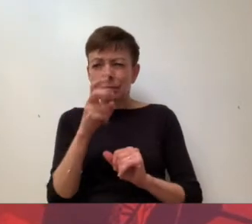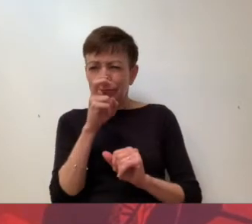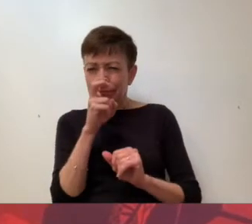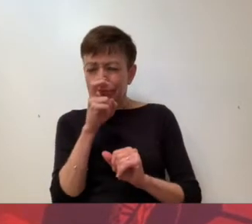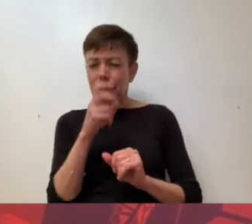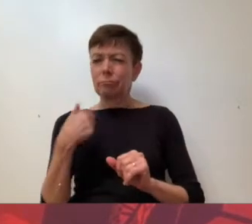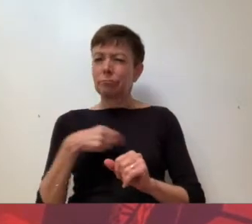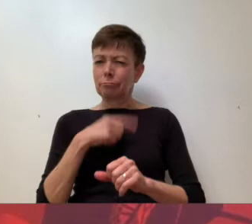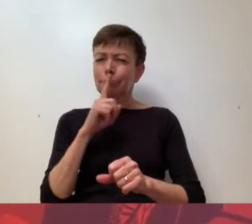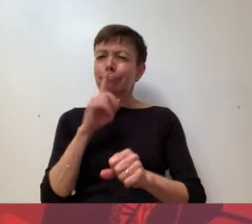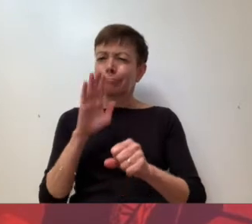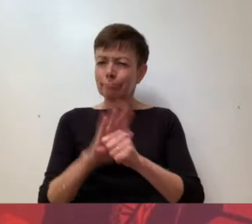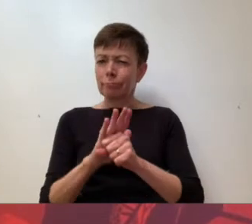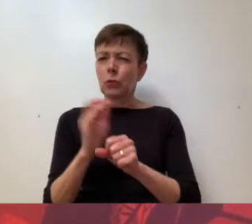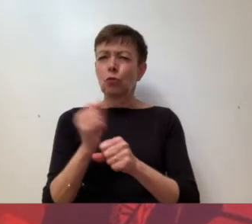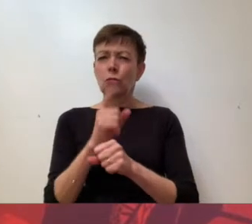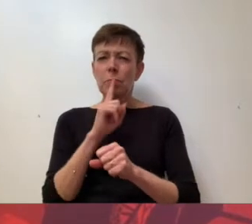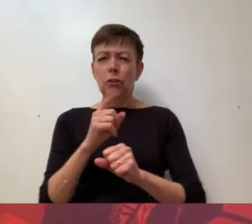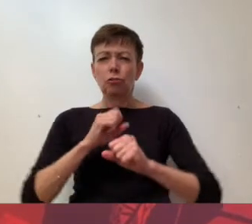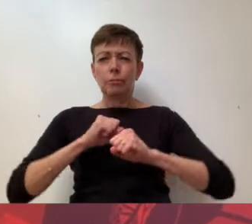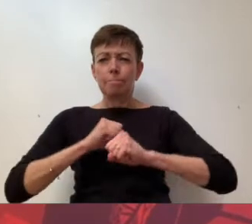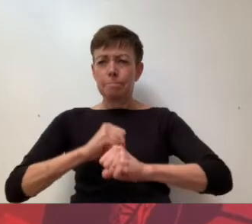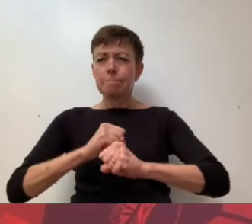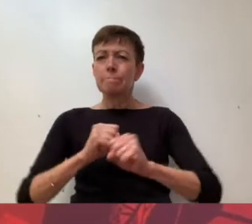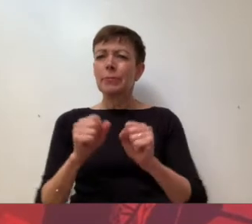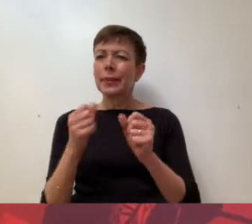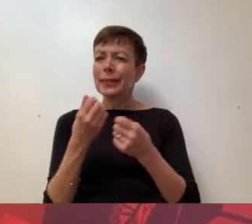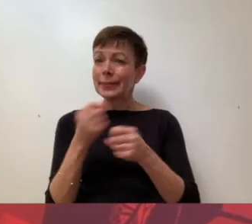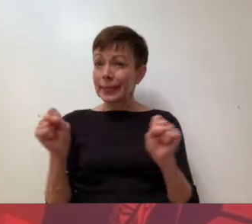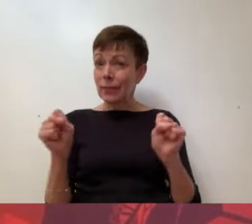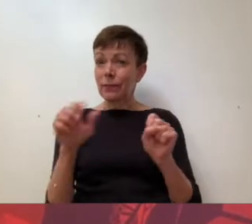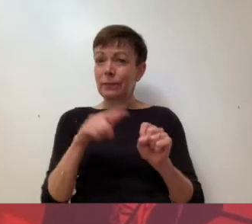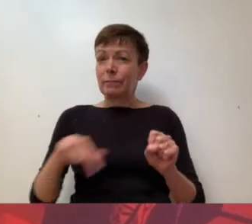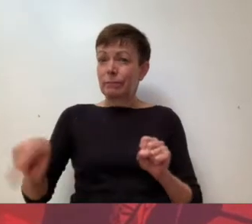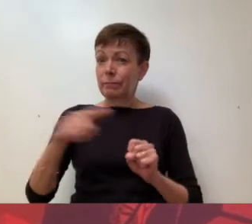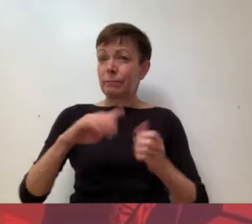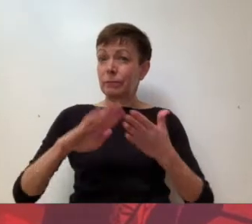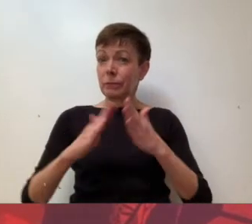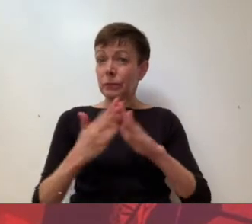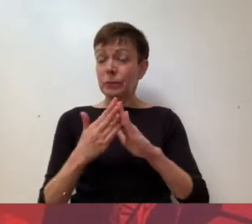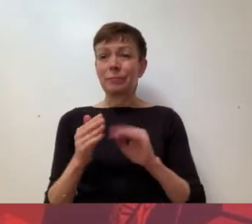need to remain vigilant and we will not waver in our commitment to public safety.